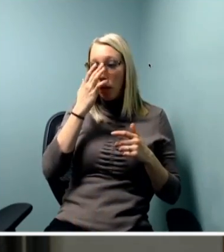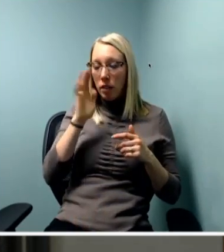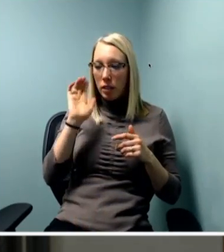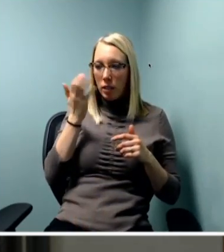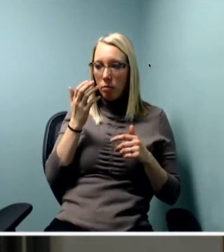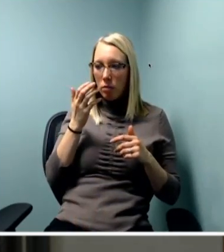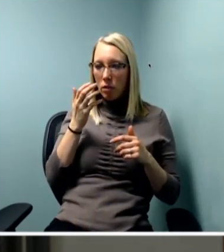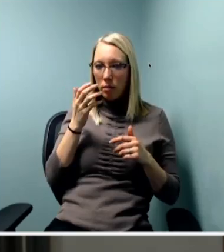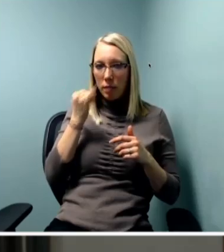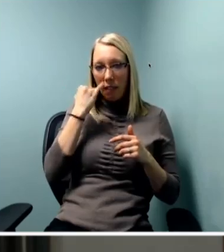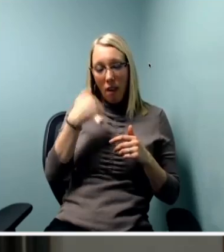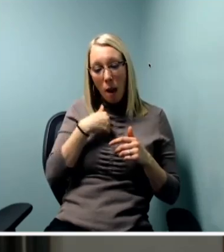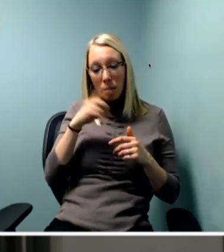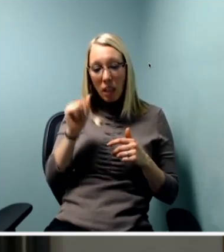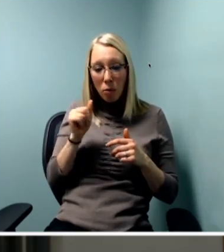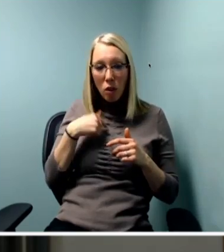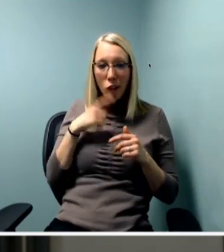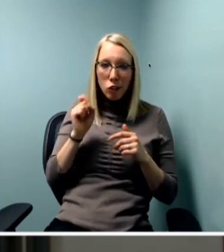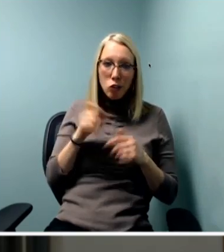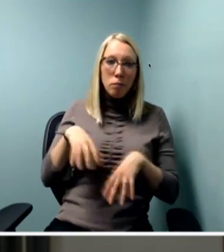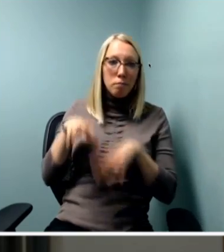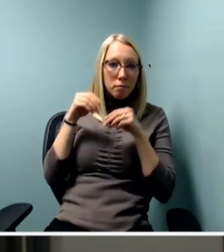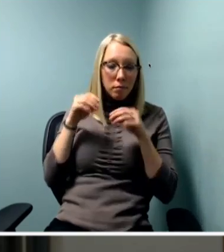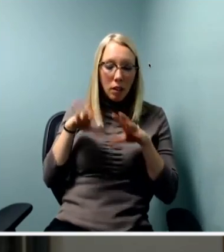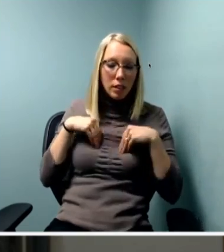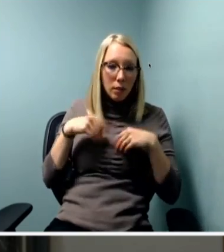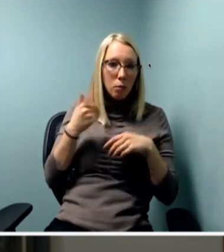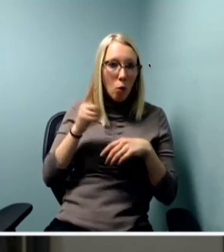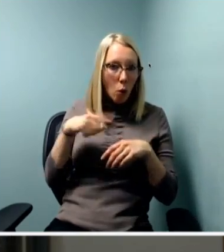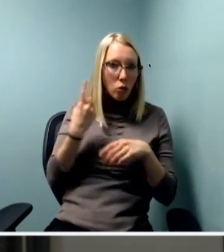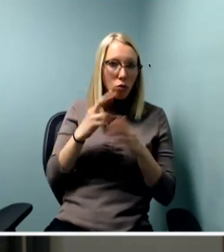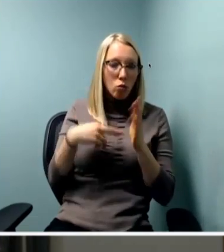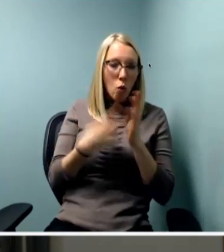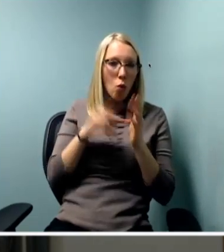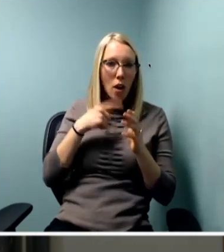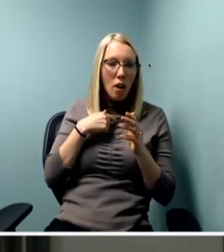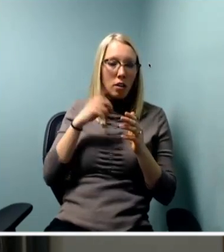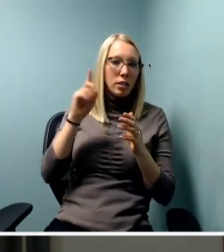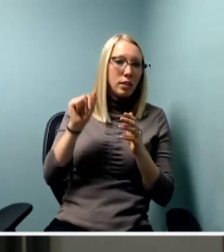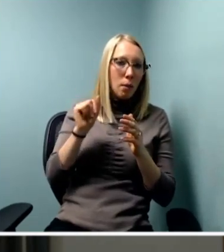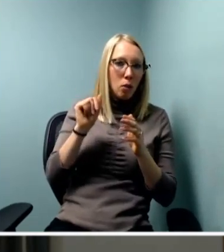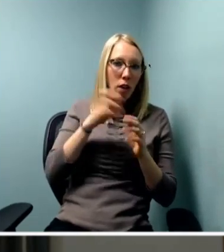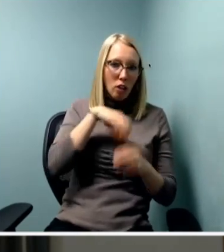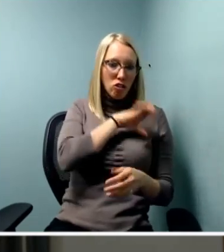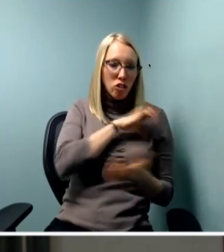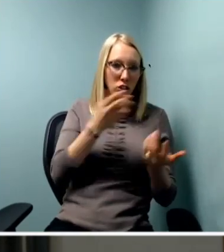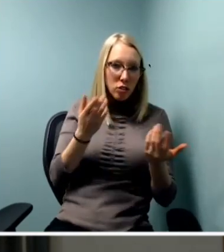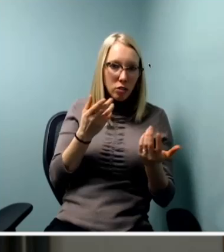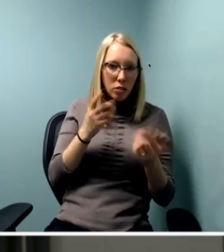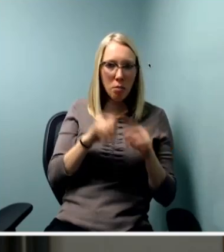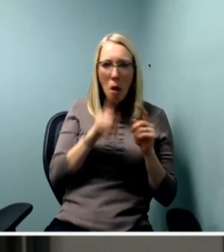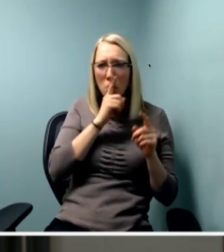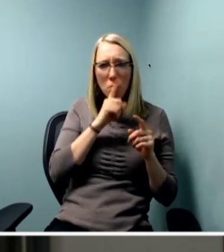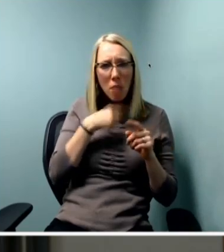I should get cast in a disabled role. But that doesn't mean that I should go to twenty acting classes a week.